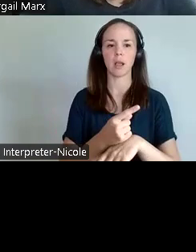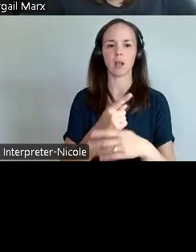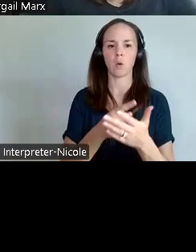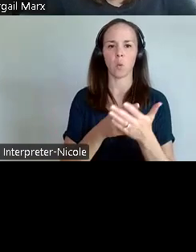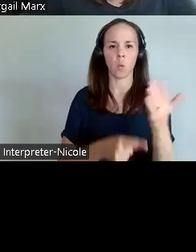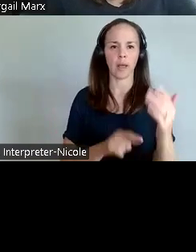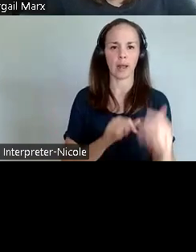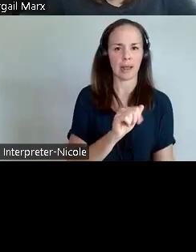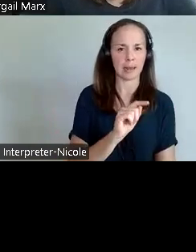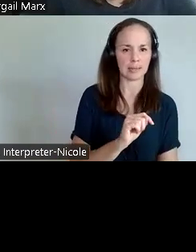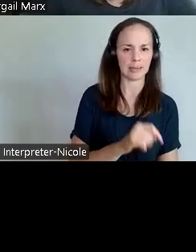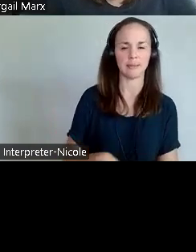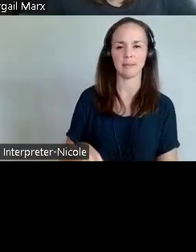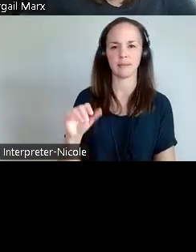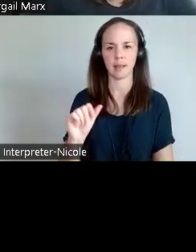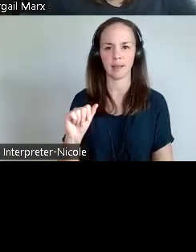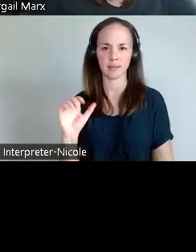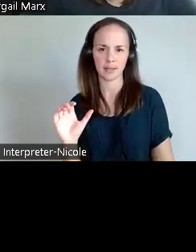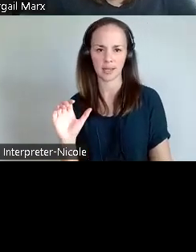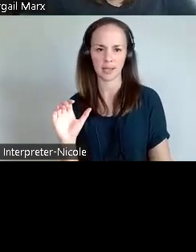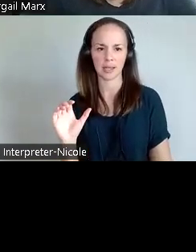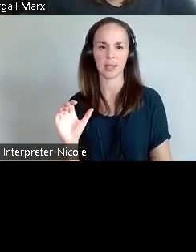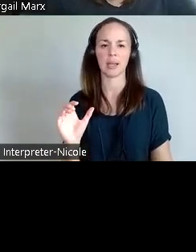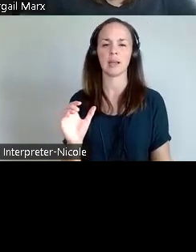Again, talk about those keys to assessment and intervention.